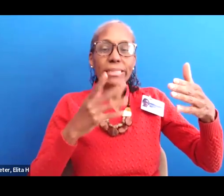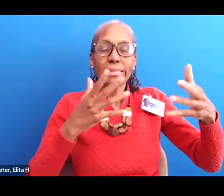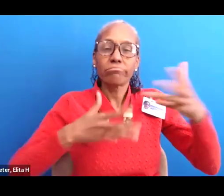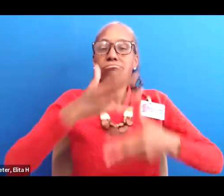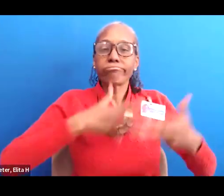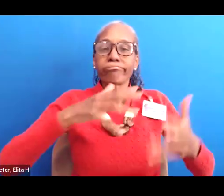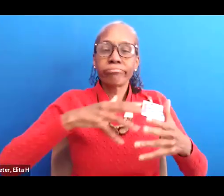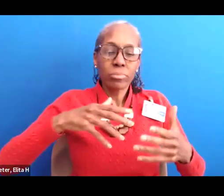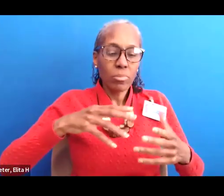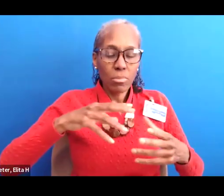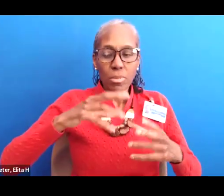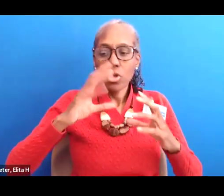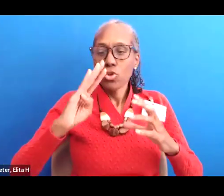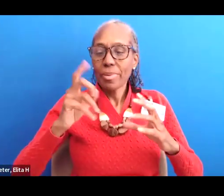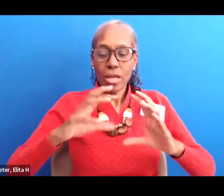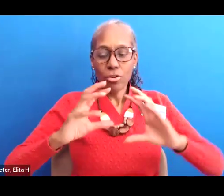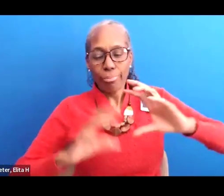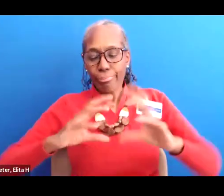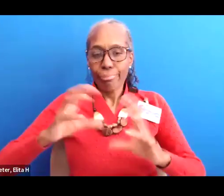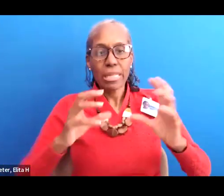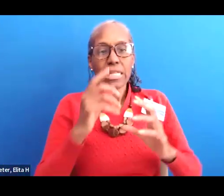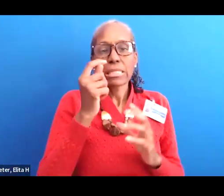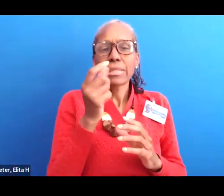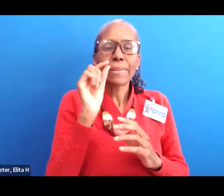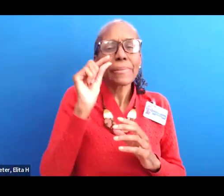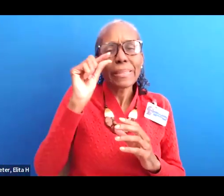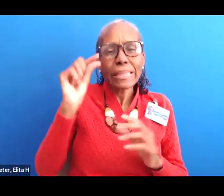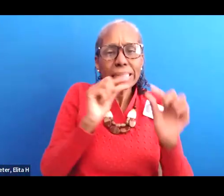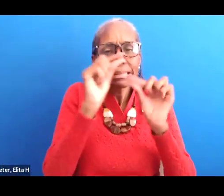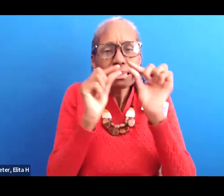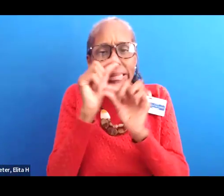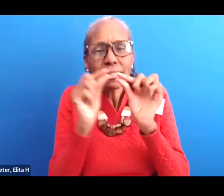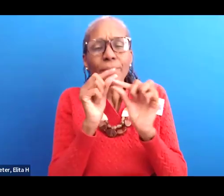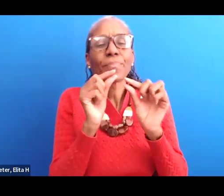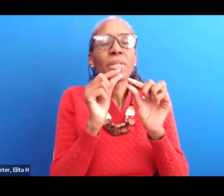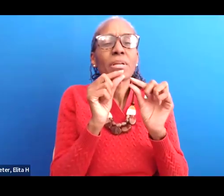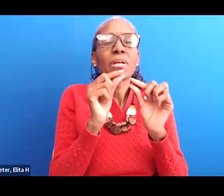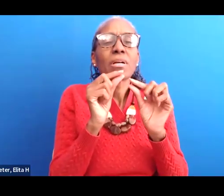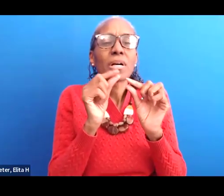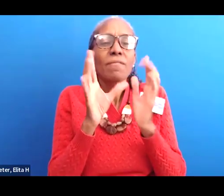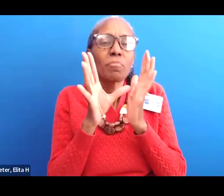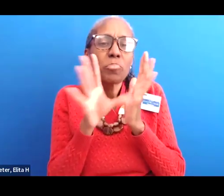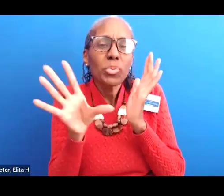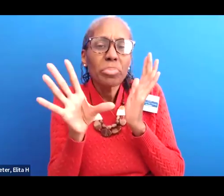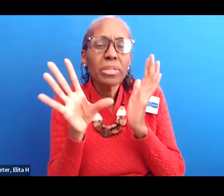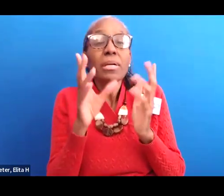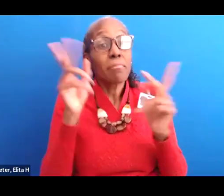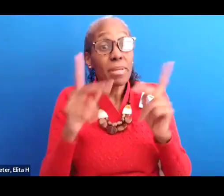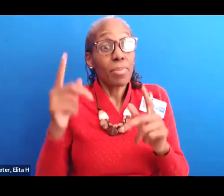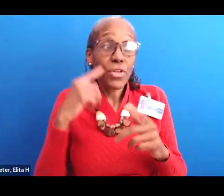It tends to, the little pieces of excrement, people think, “Oh, only